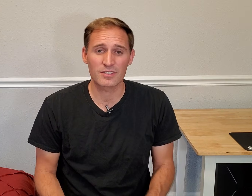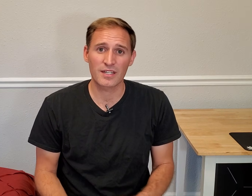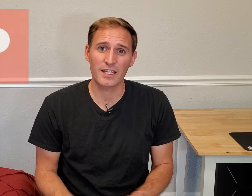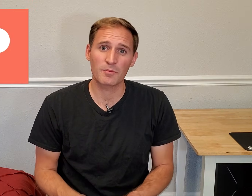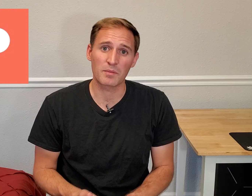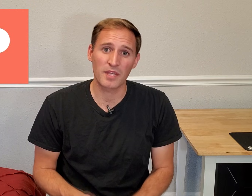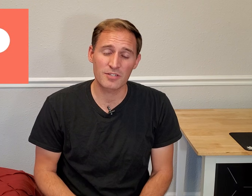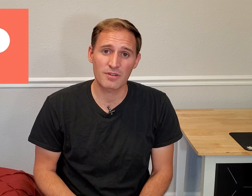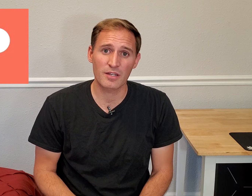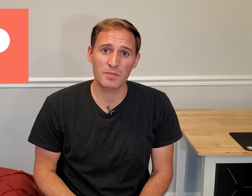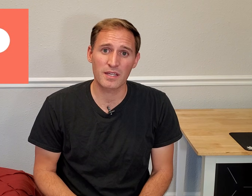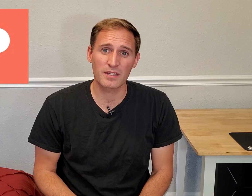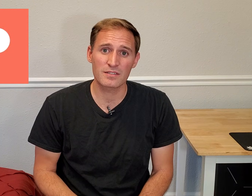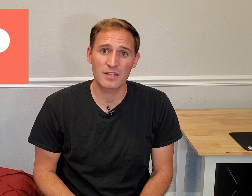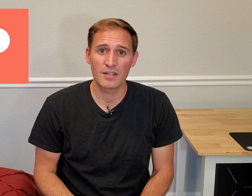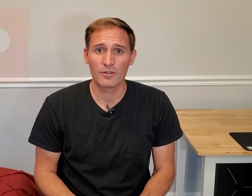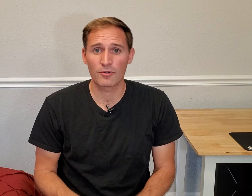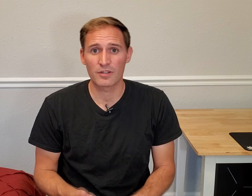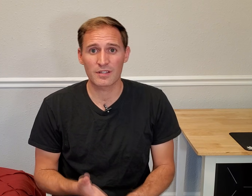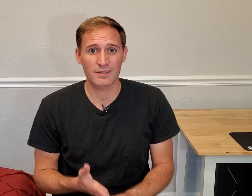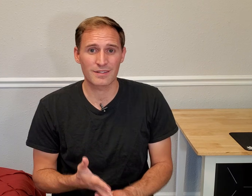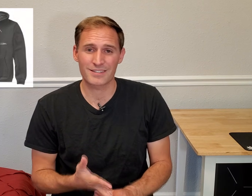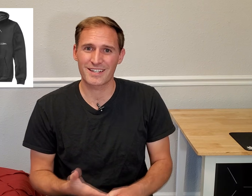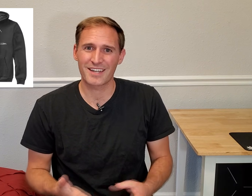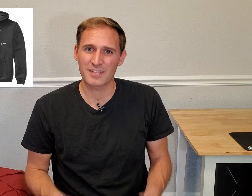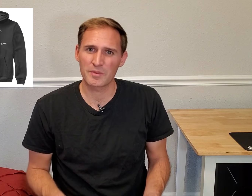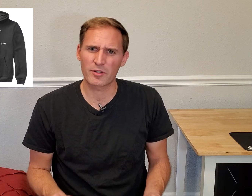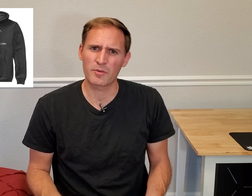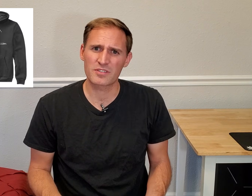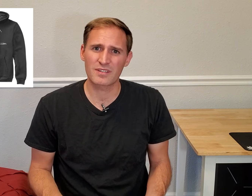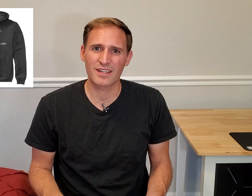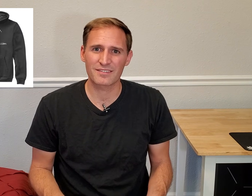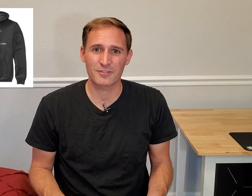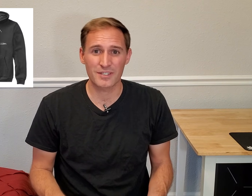can check out my patreon page or you can check out some of our merchandise or